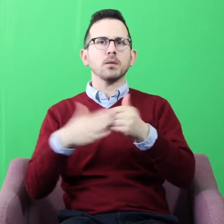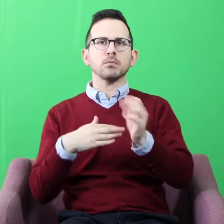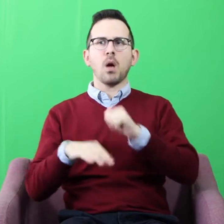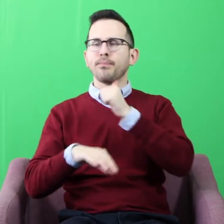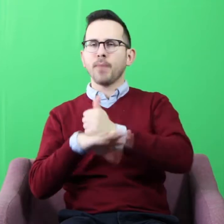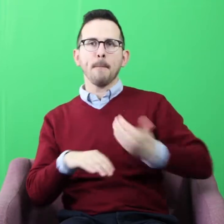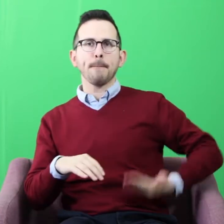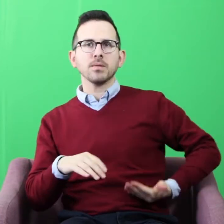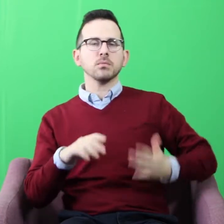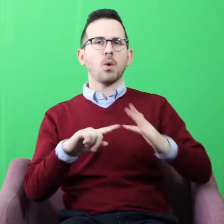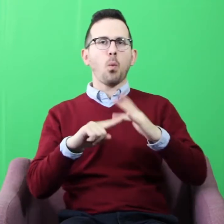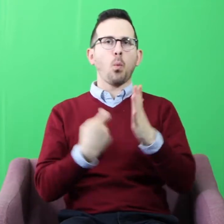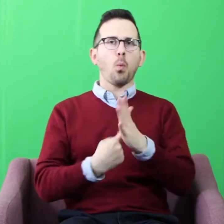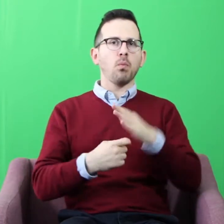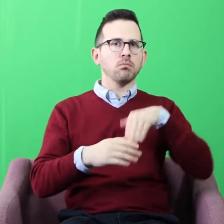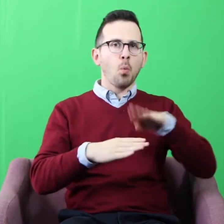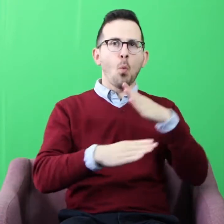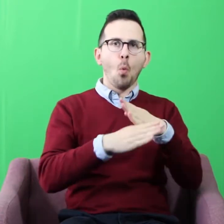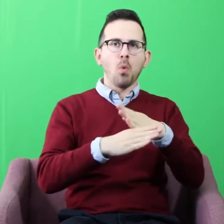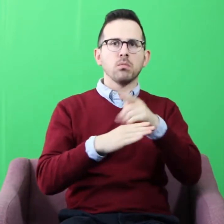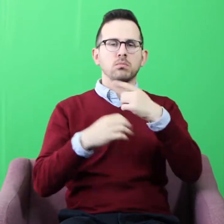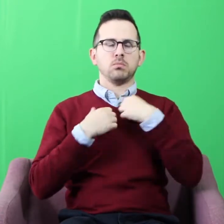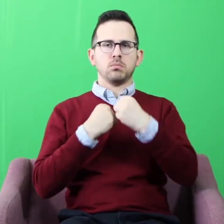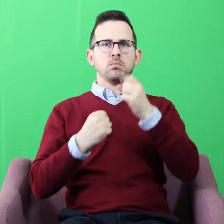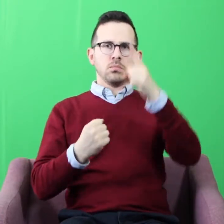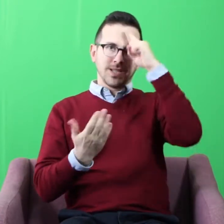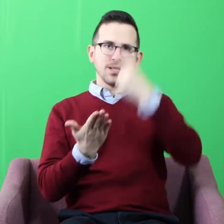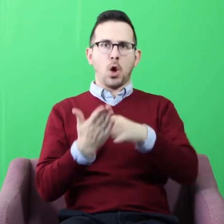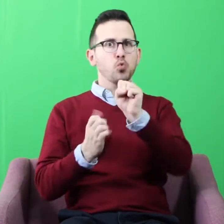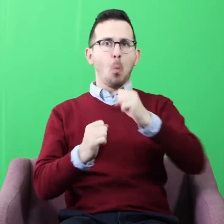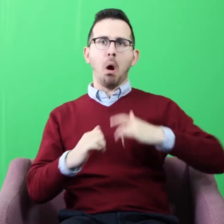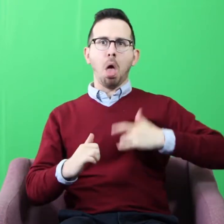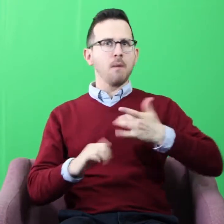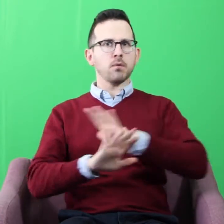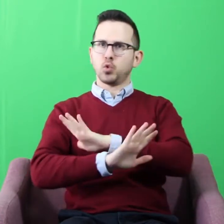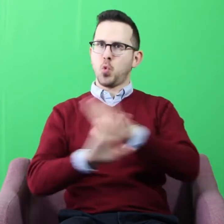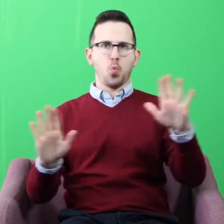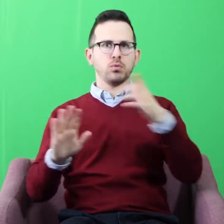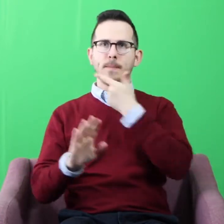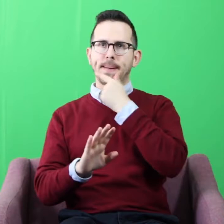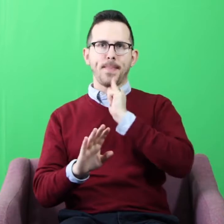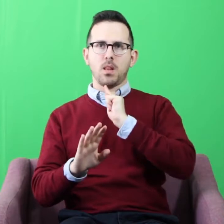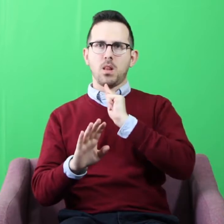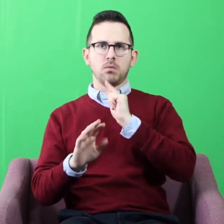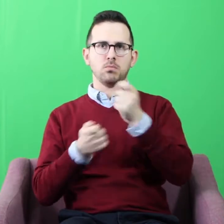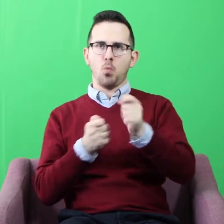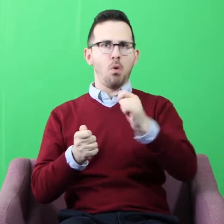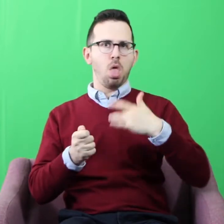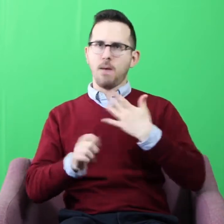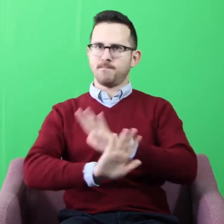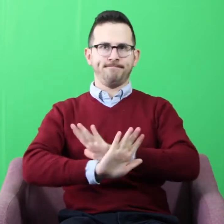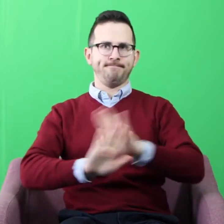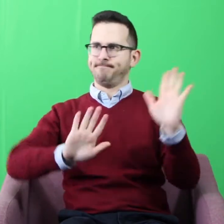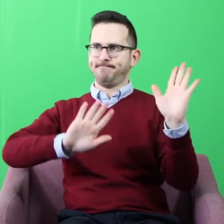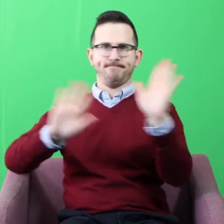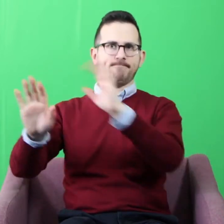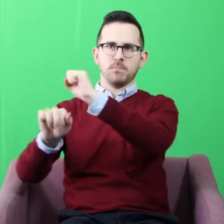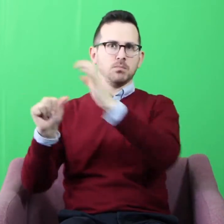. Whether it is setting up your own business or relating to your job, it’s important that you control the destiny of your life and not have it controlled by other people.